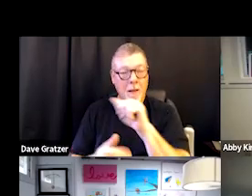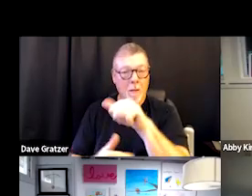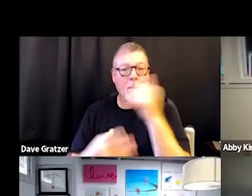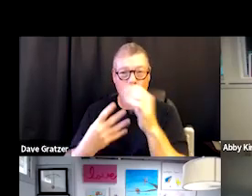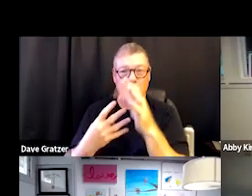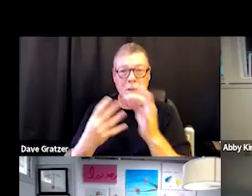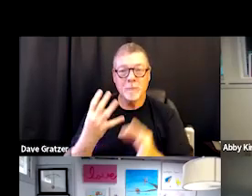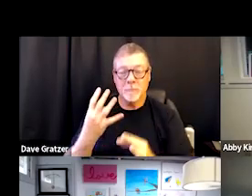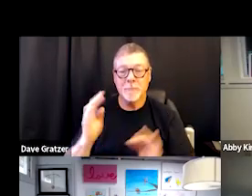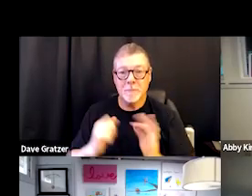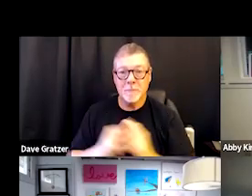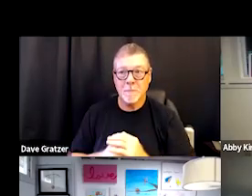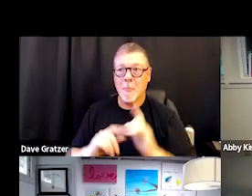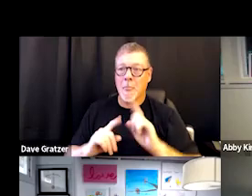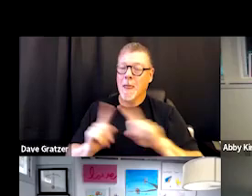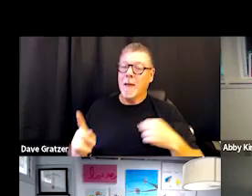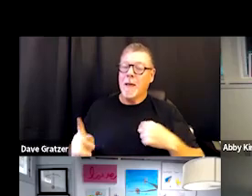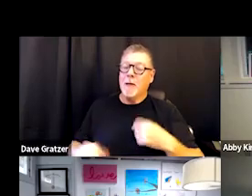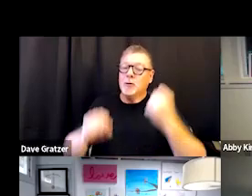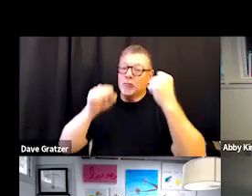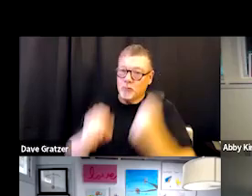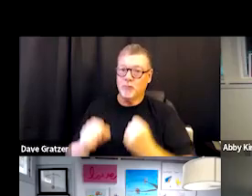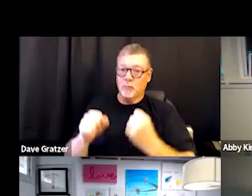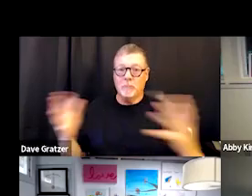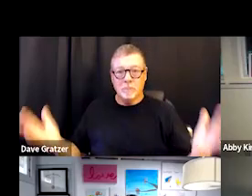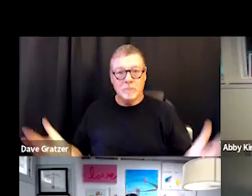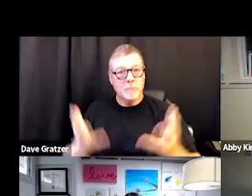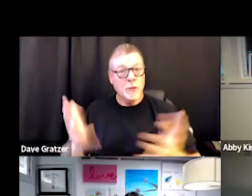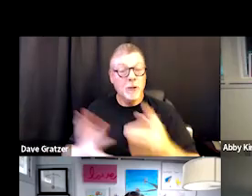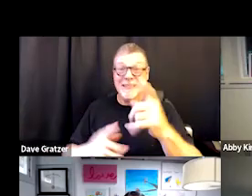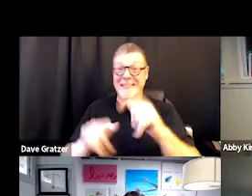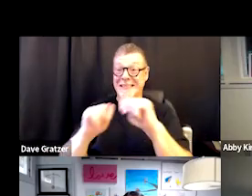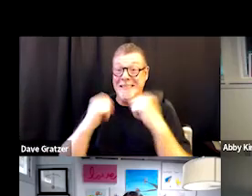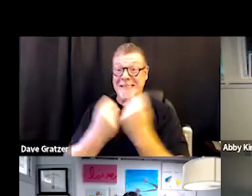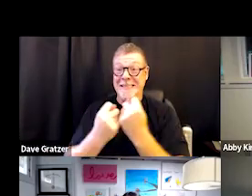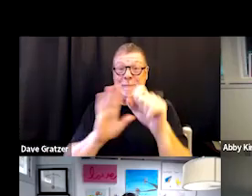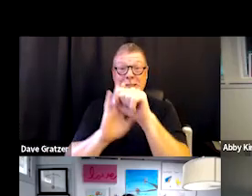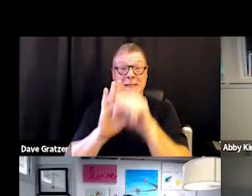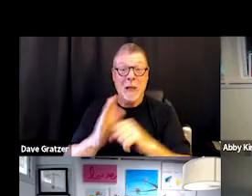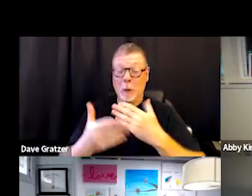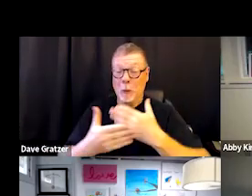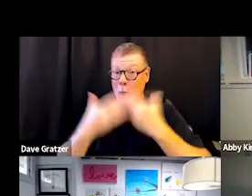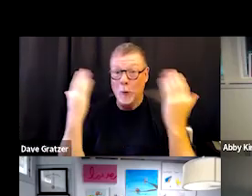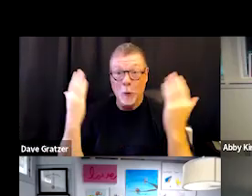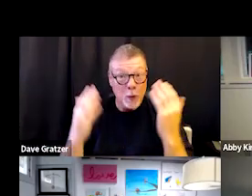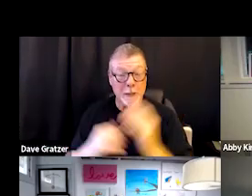But I really encourage you to just, if you don't have a state team lead and you're looking